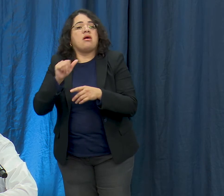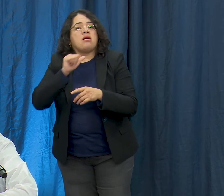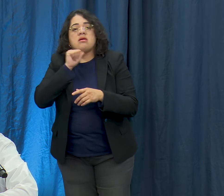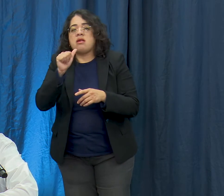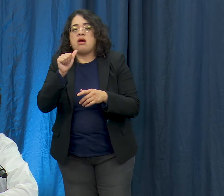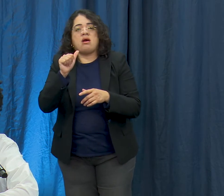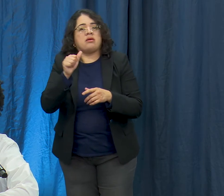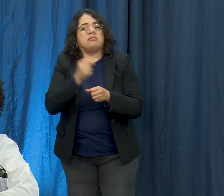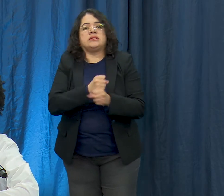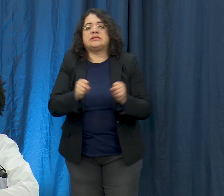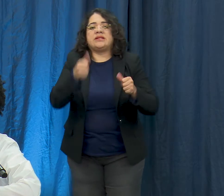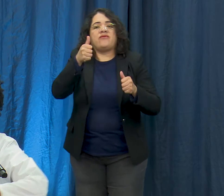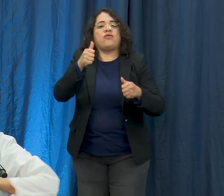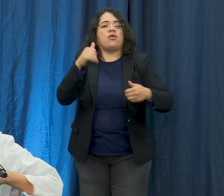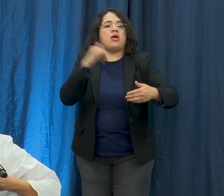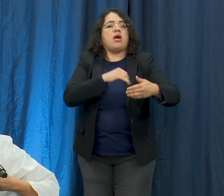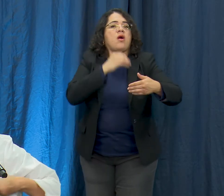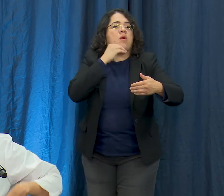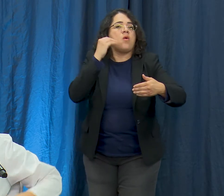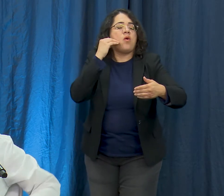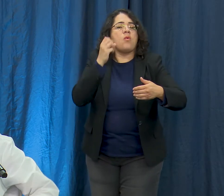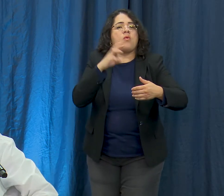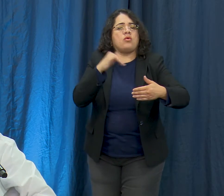Safer at Home, Stay at Home, or Shelter in Place Orders